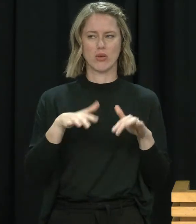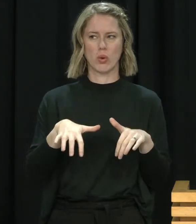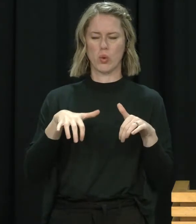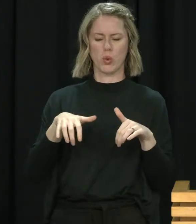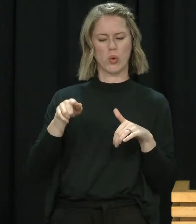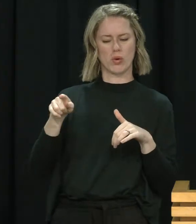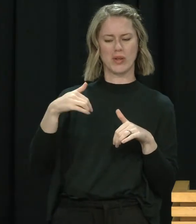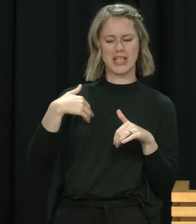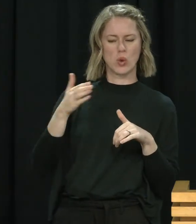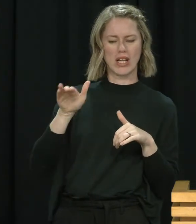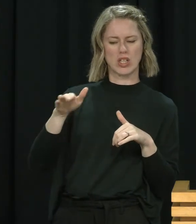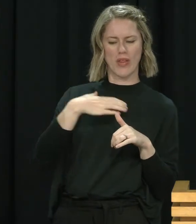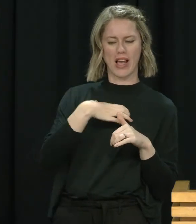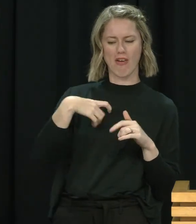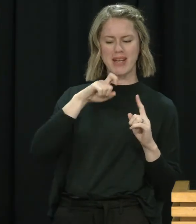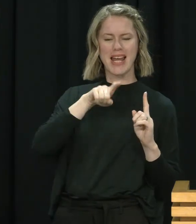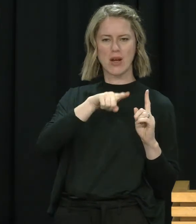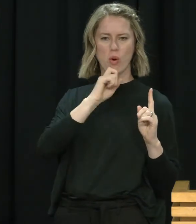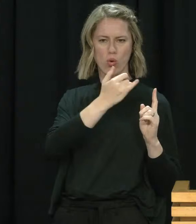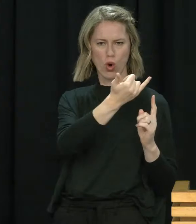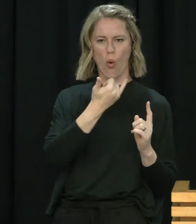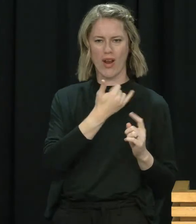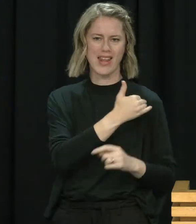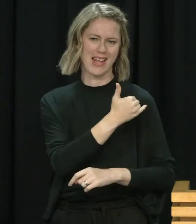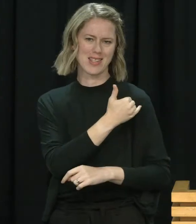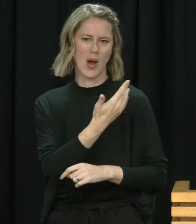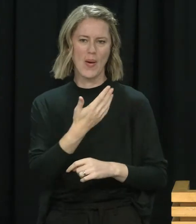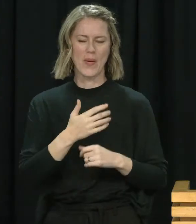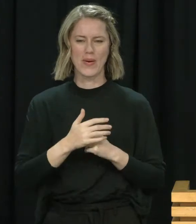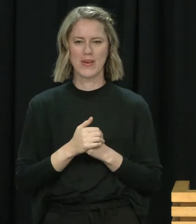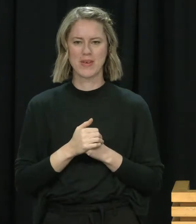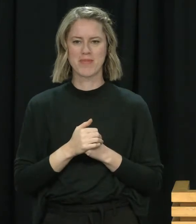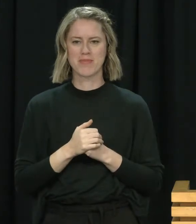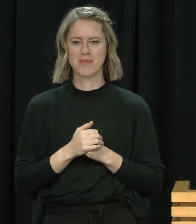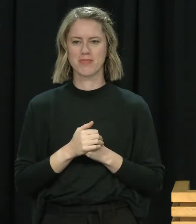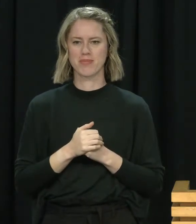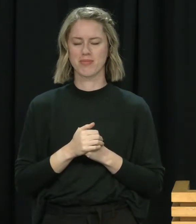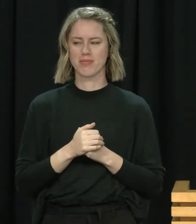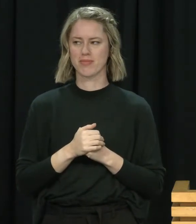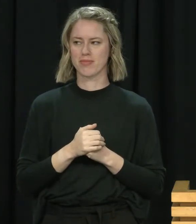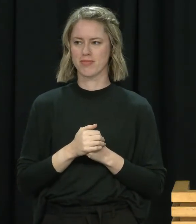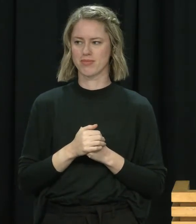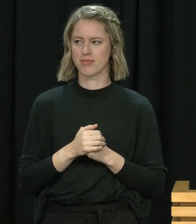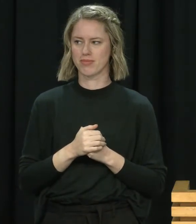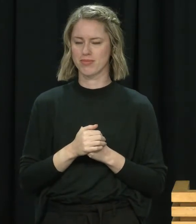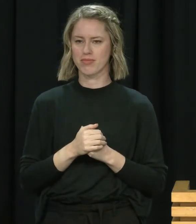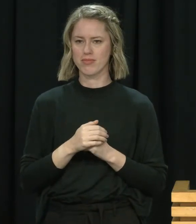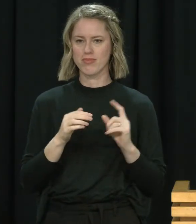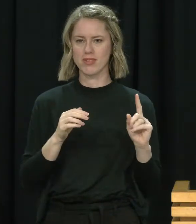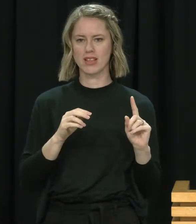fairly regular contact and also Sir Brian has never hesitated if he's felt there was something we needed to